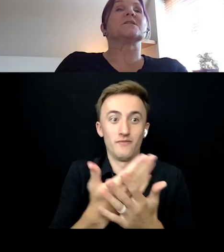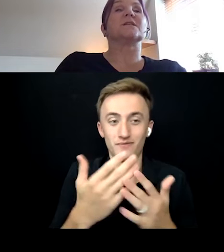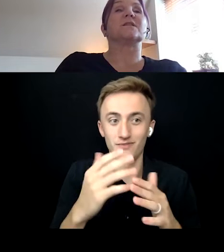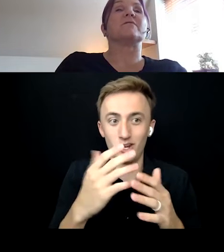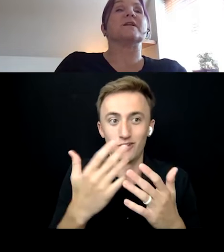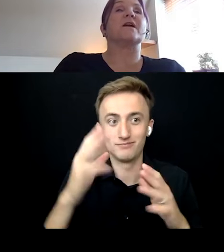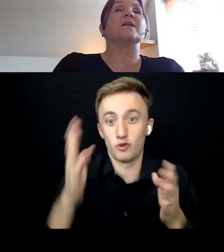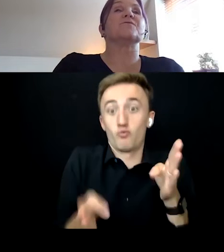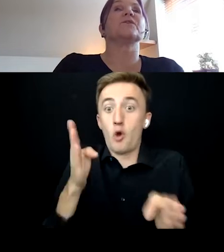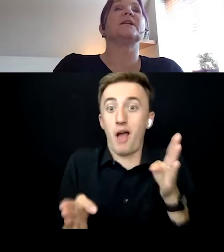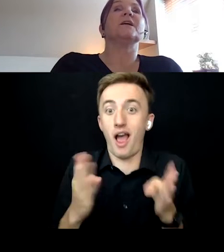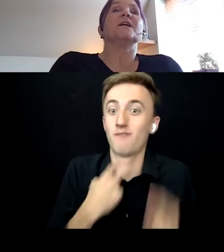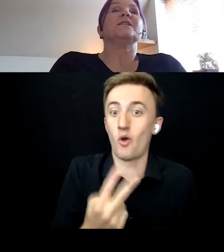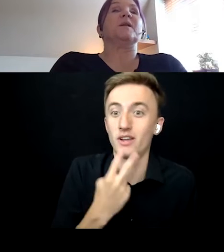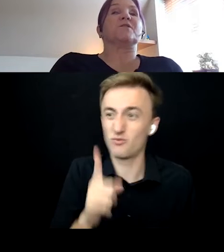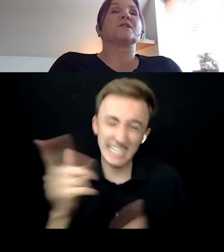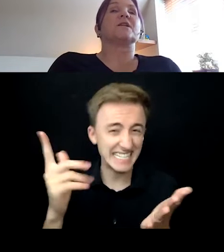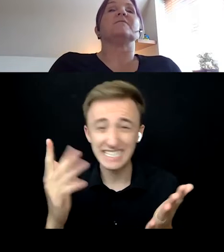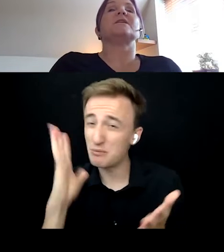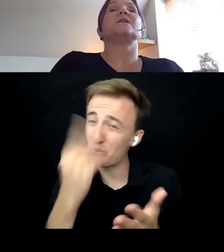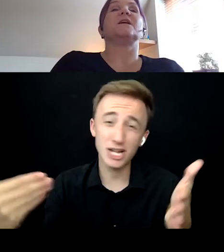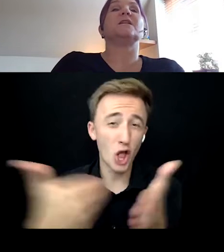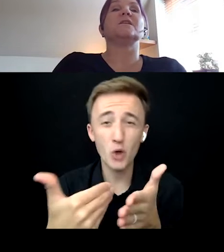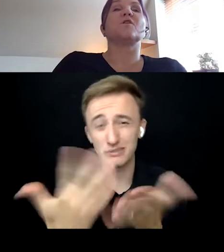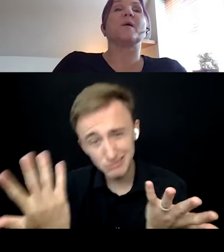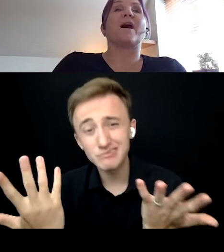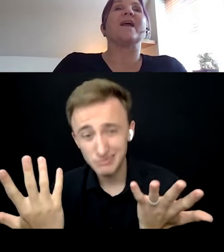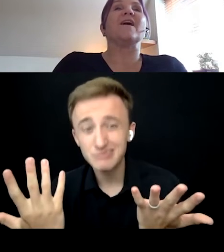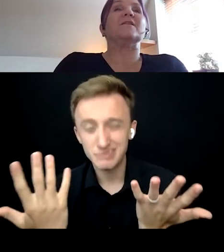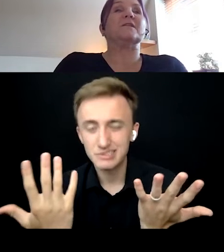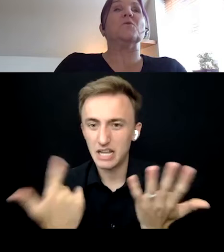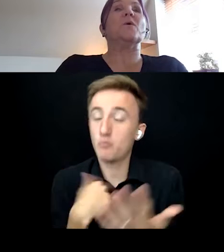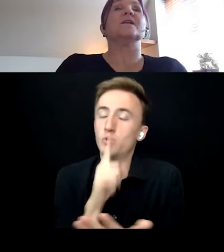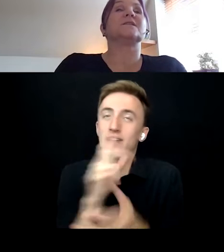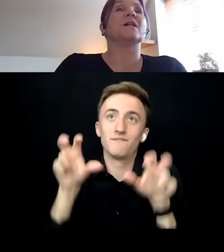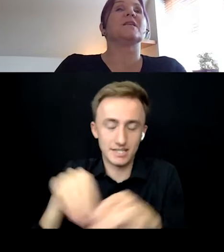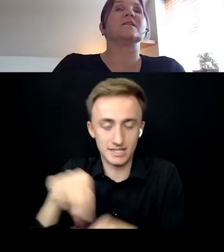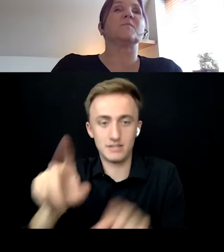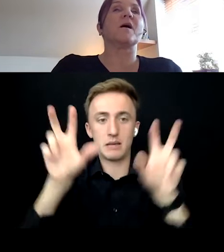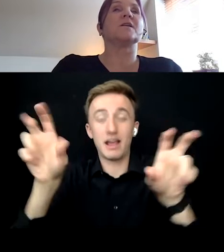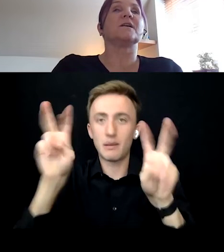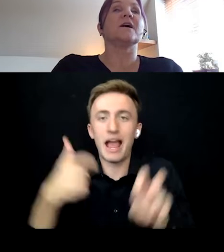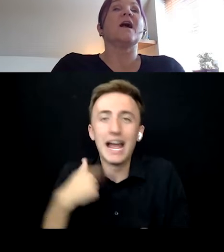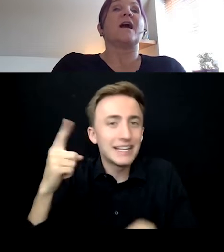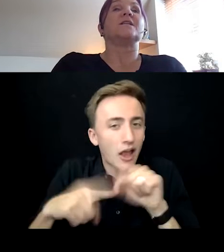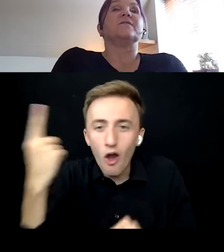does this every single day and is interested in this topic, I can always tell things apart. And